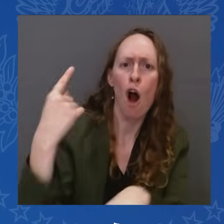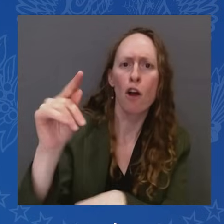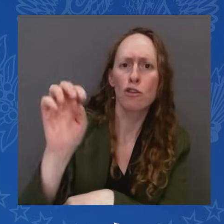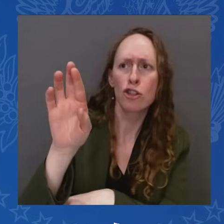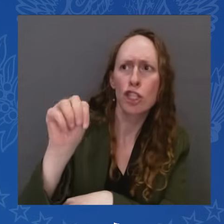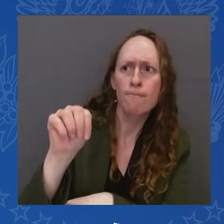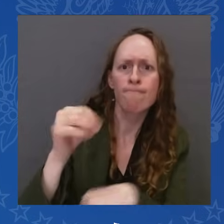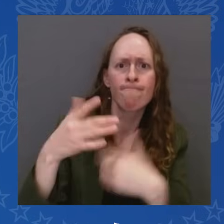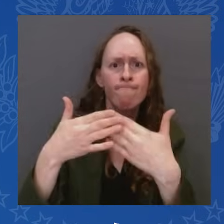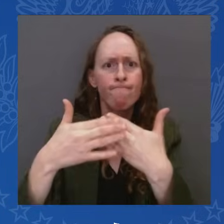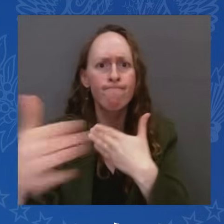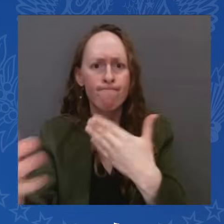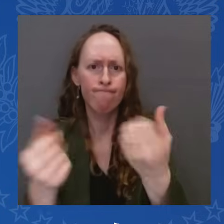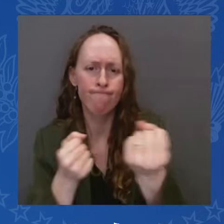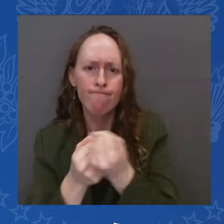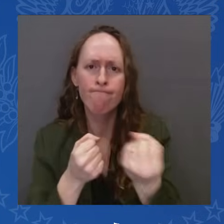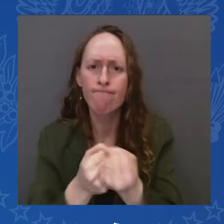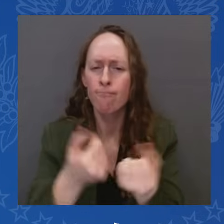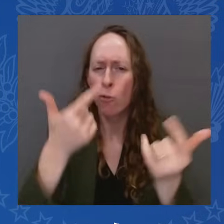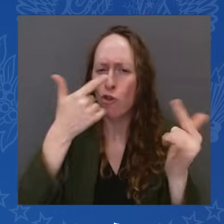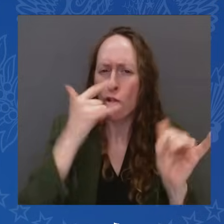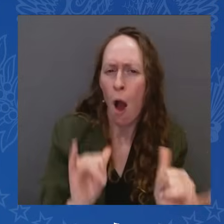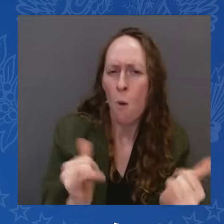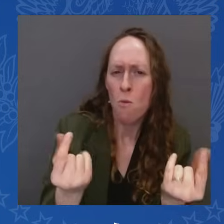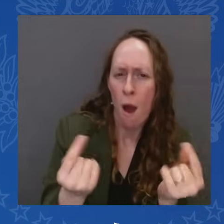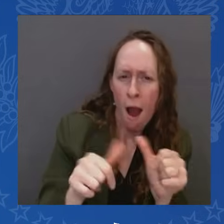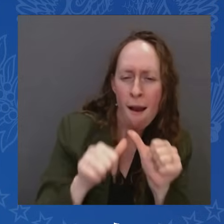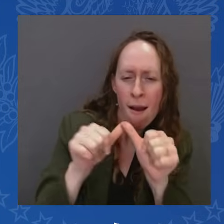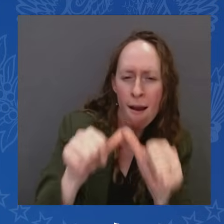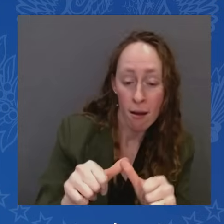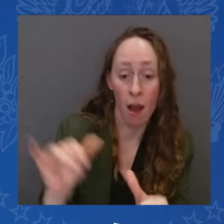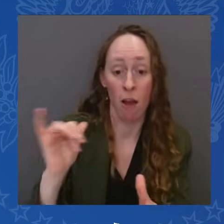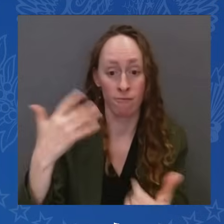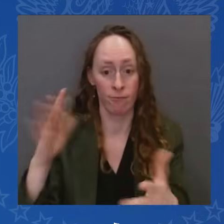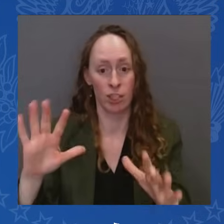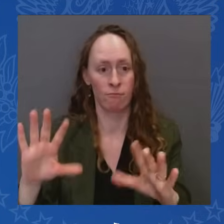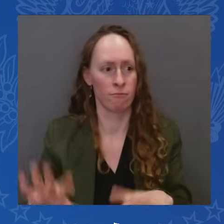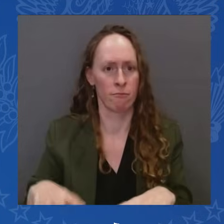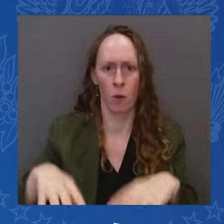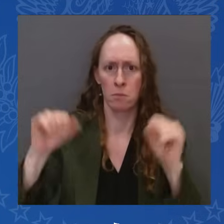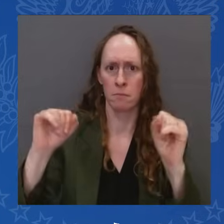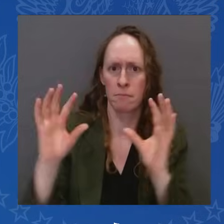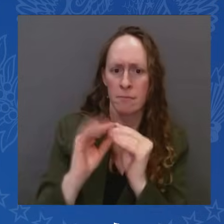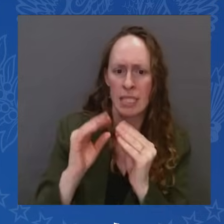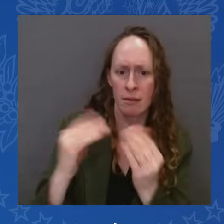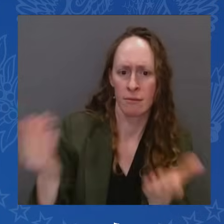last week here in D.C. to get that critical work done. So, it's a step at a time.